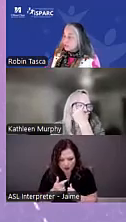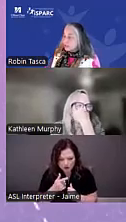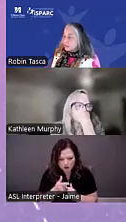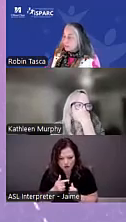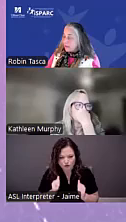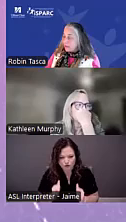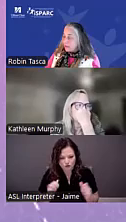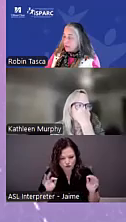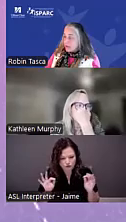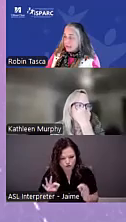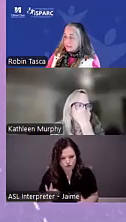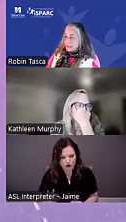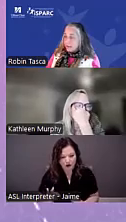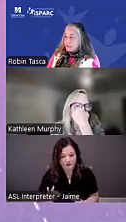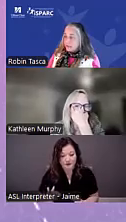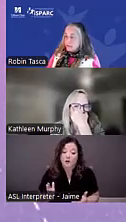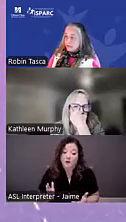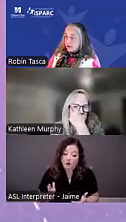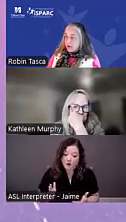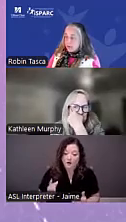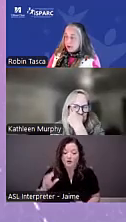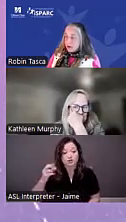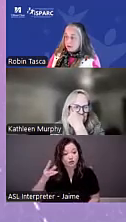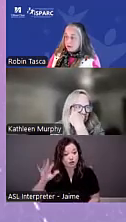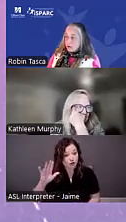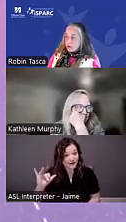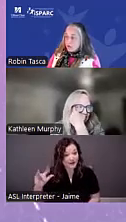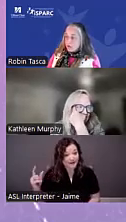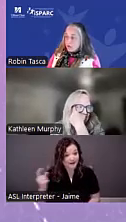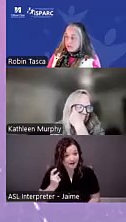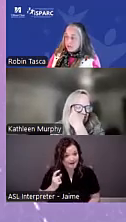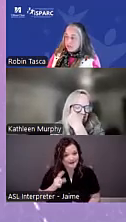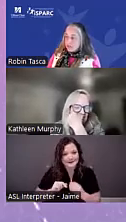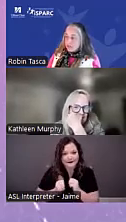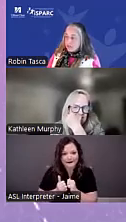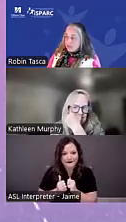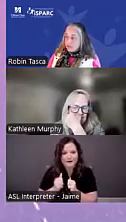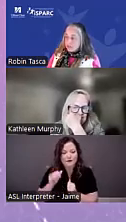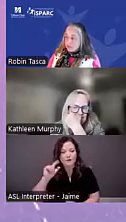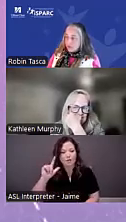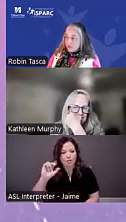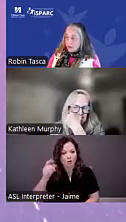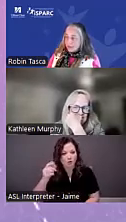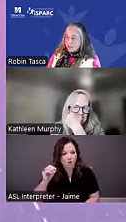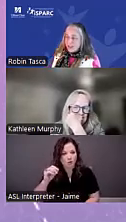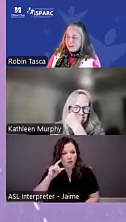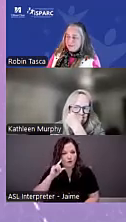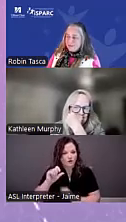So Shirley Mabel asked, "How would you describe a logo for the state of DOH?"